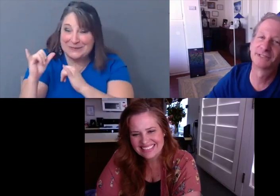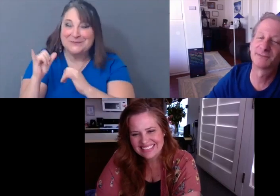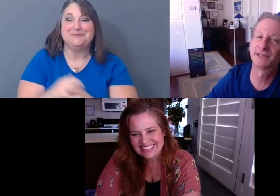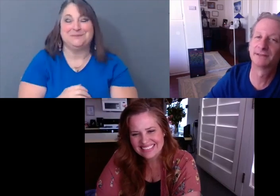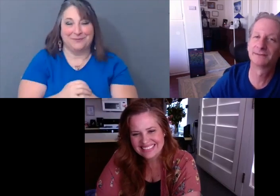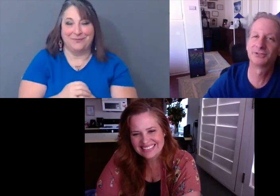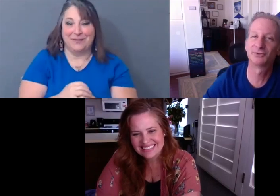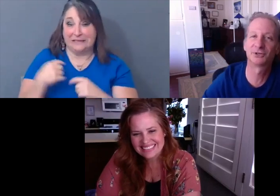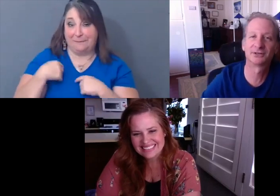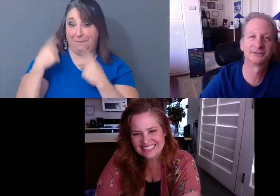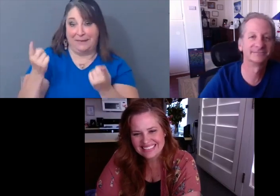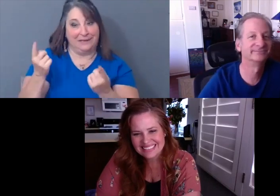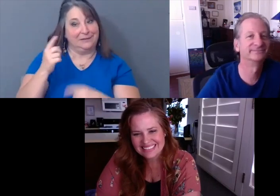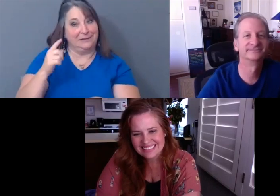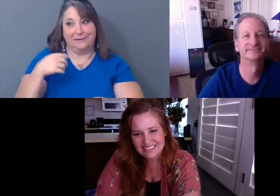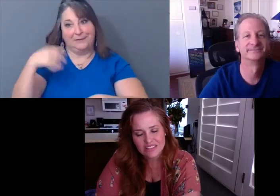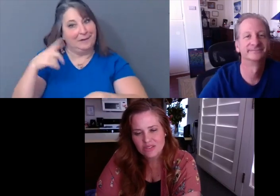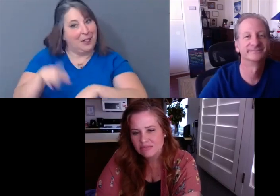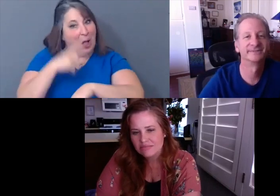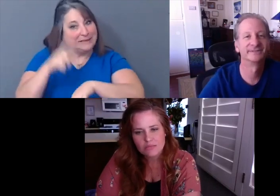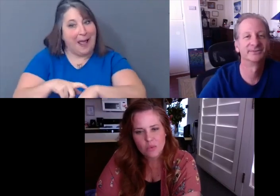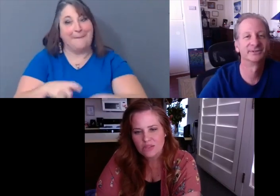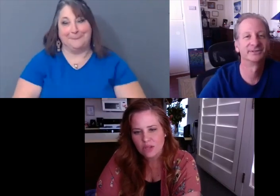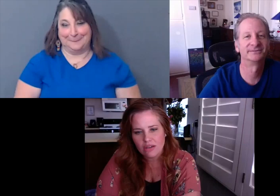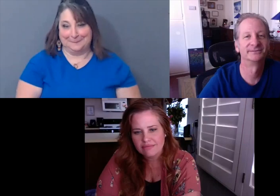It's been too long, too long.